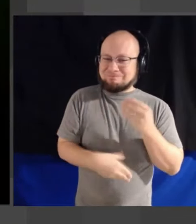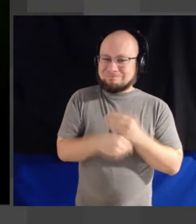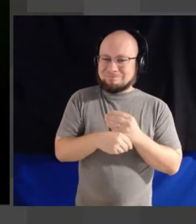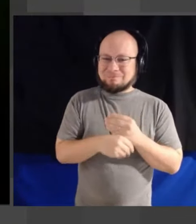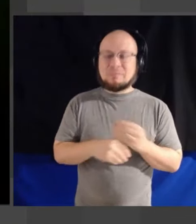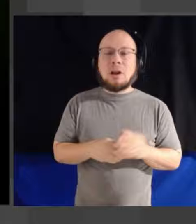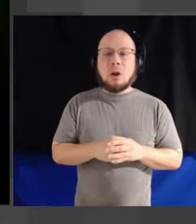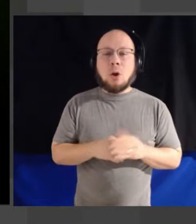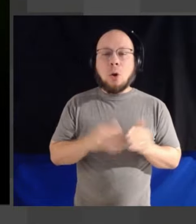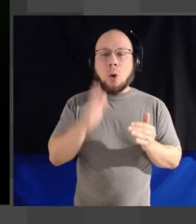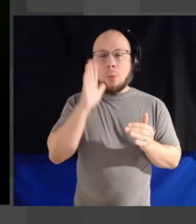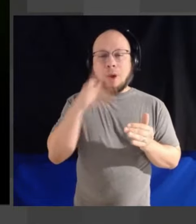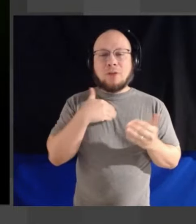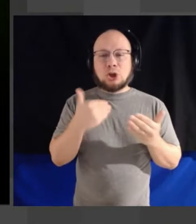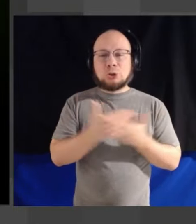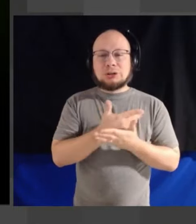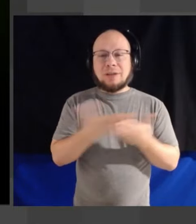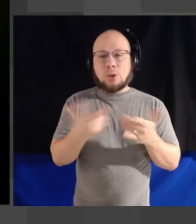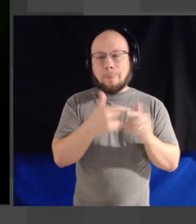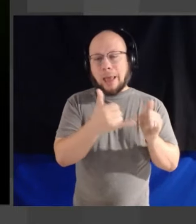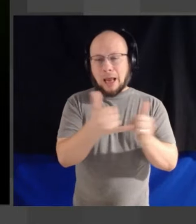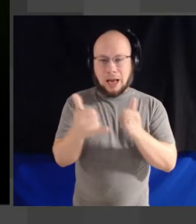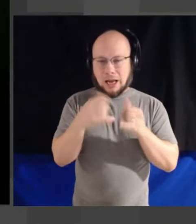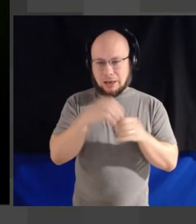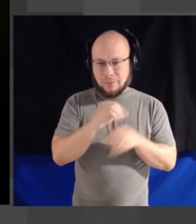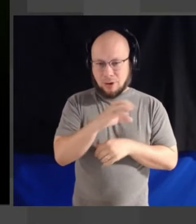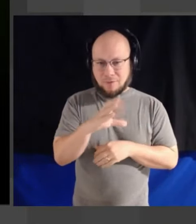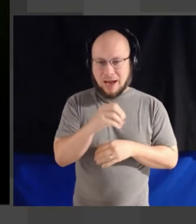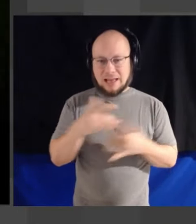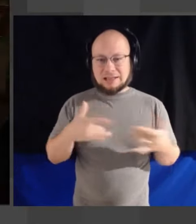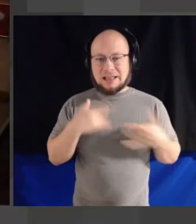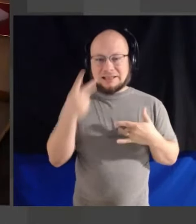I HOPE THEY HAVE A LOT OF NEW STUFF TO PLAY WITH AND I HOPE